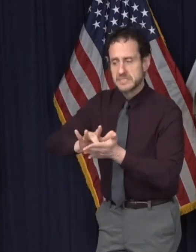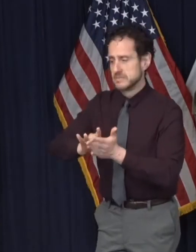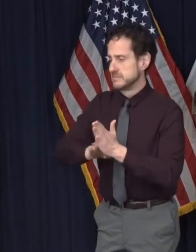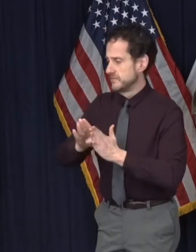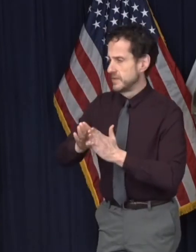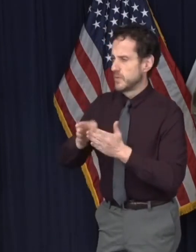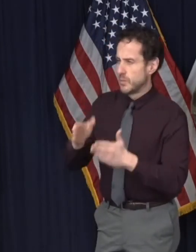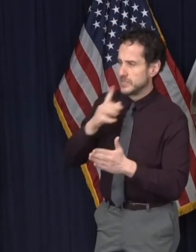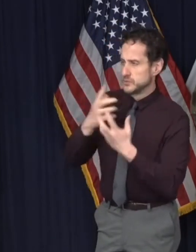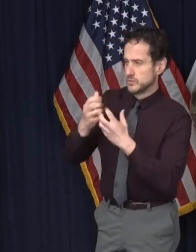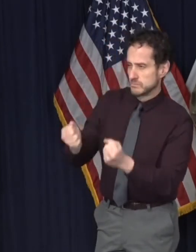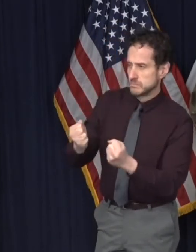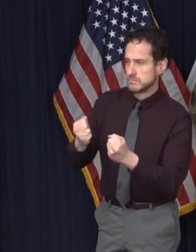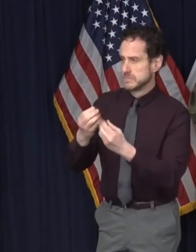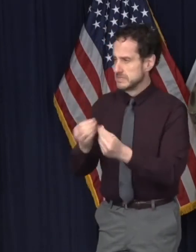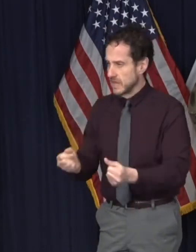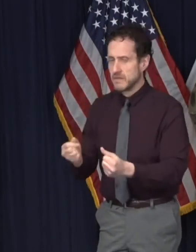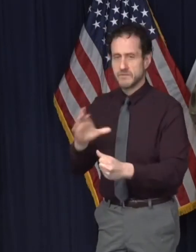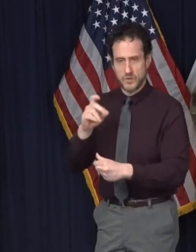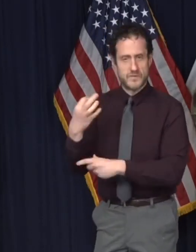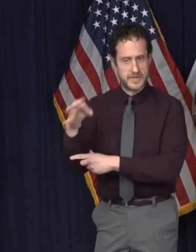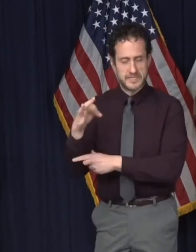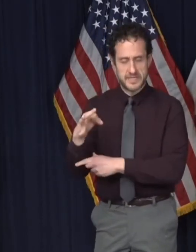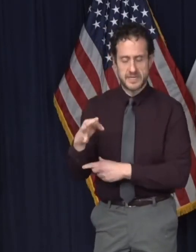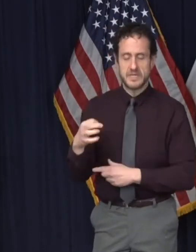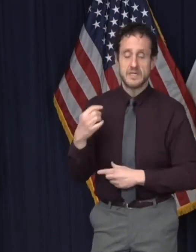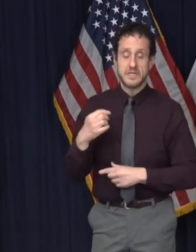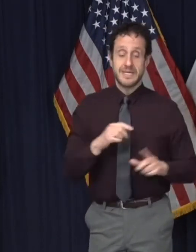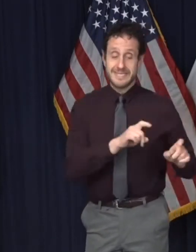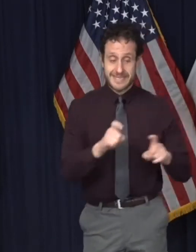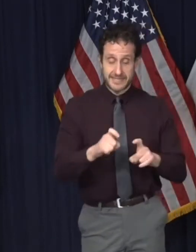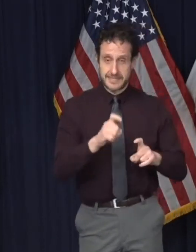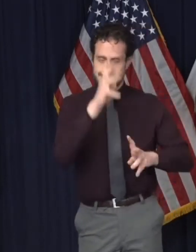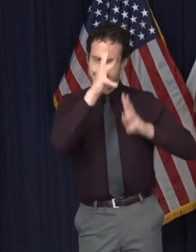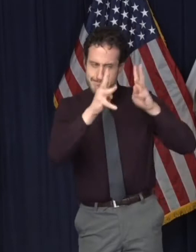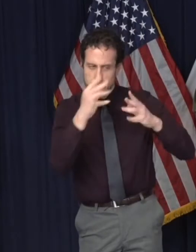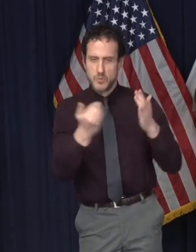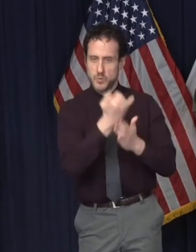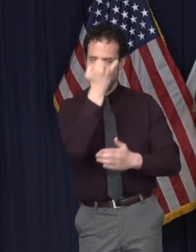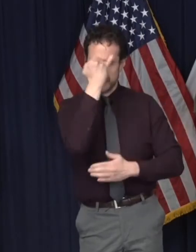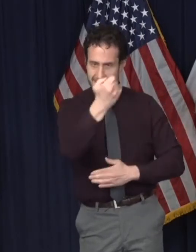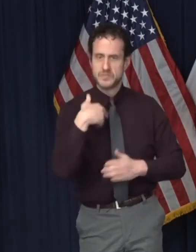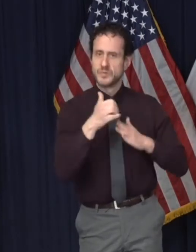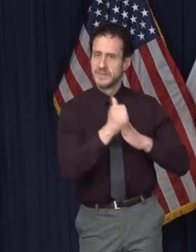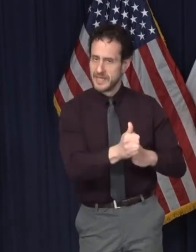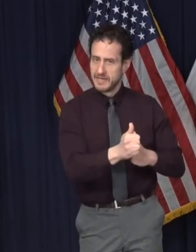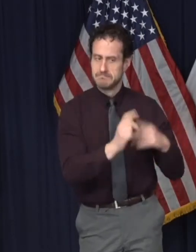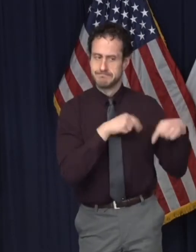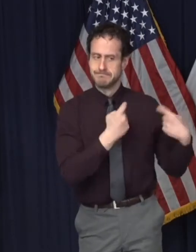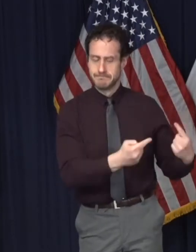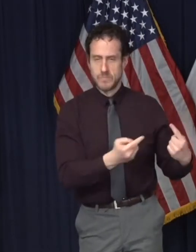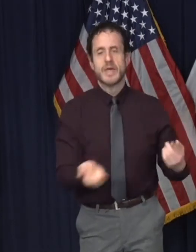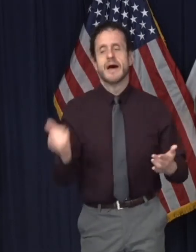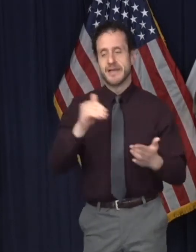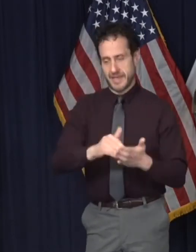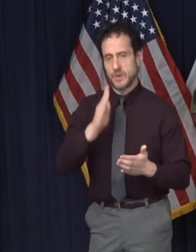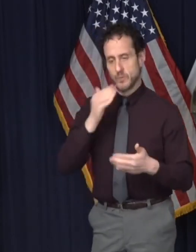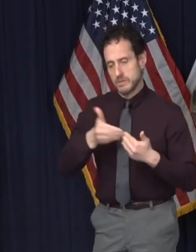CURES. WE'VE ALREADY LED THE WAY ON STATE LEVEL TESTING INNOVATION IN THE UNITED STATES AND WE ARE